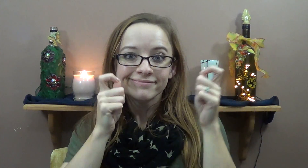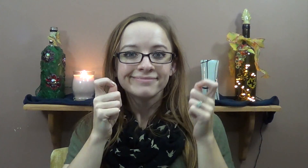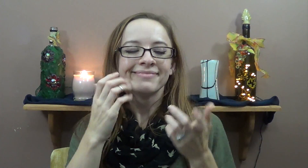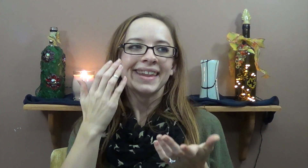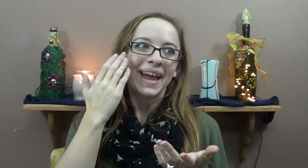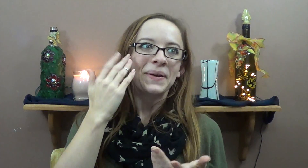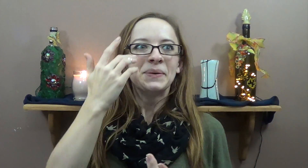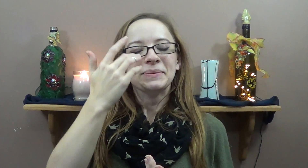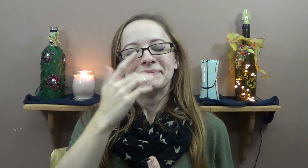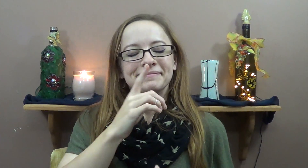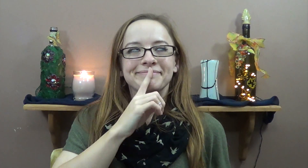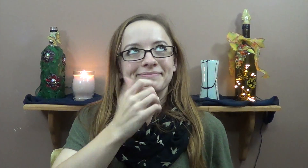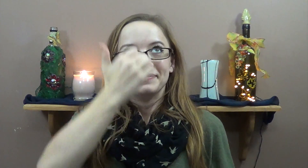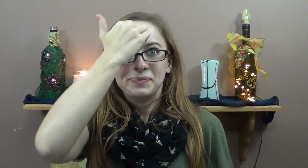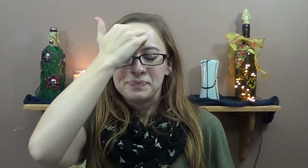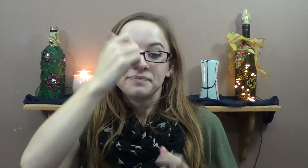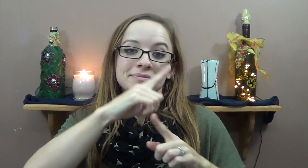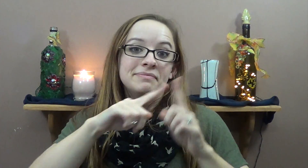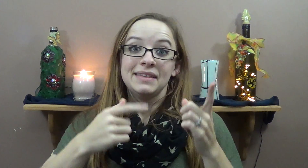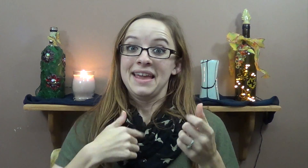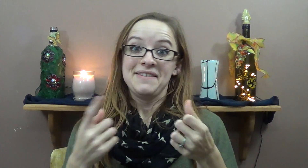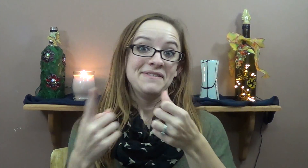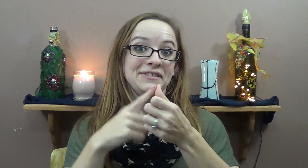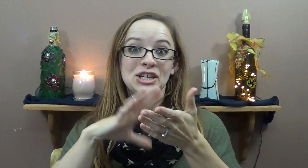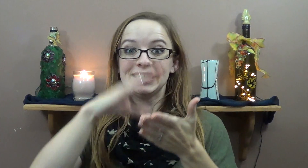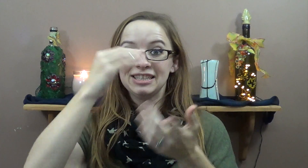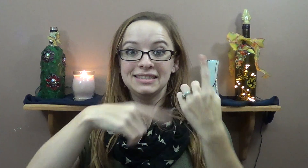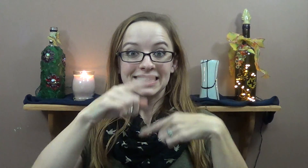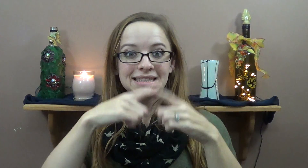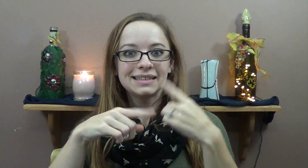just now make sure you're including facial expressions. I know it's kind of stupid.